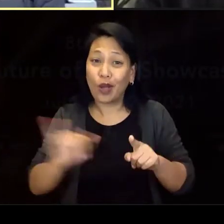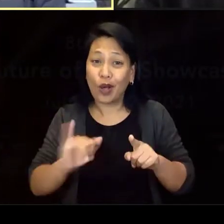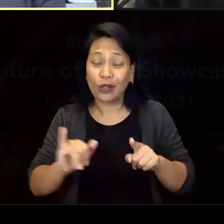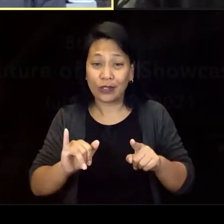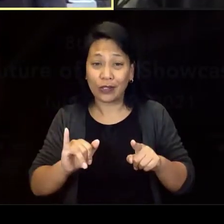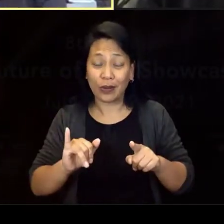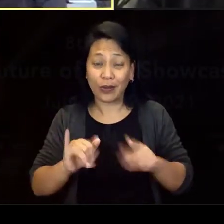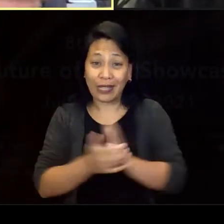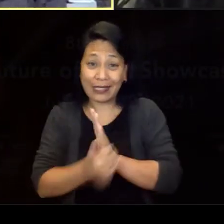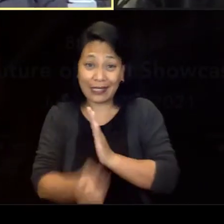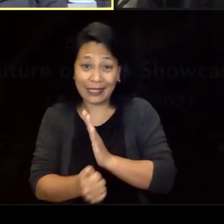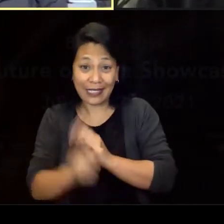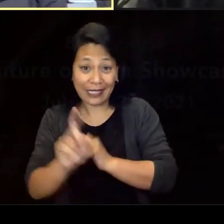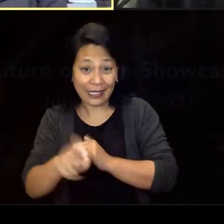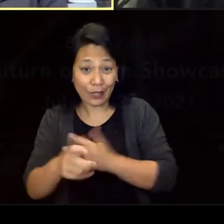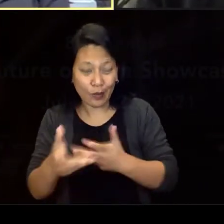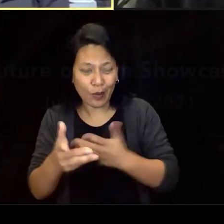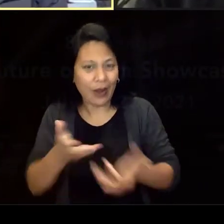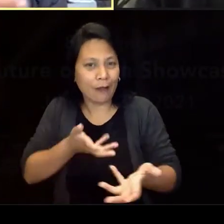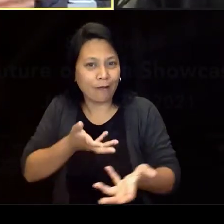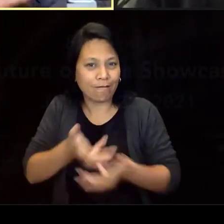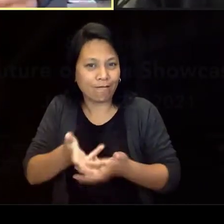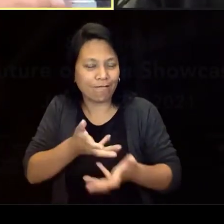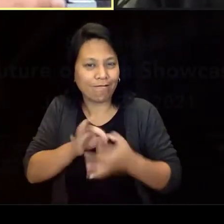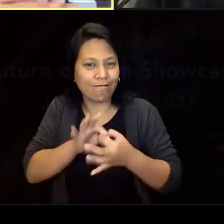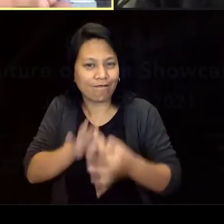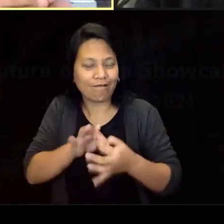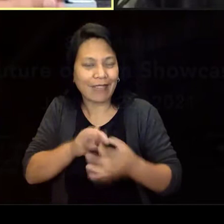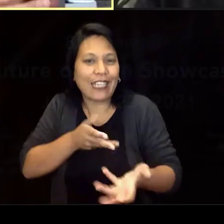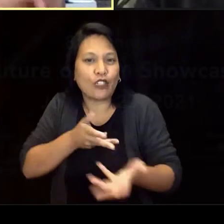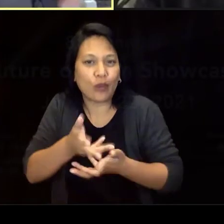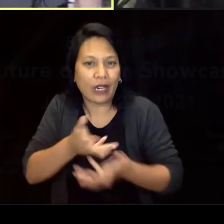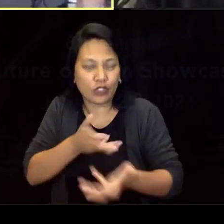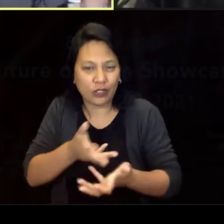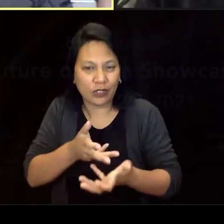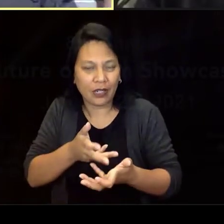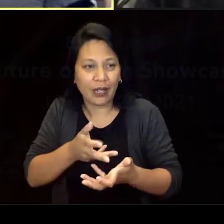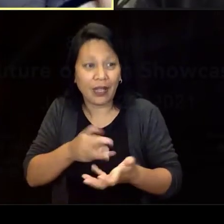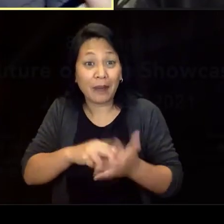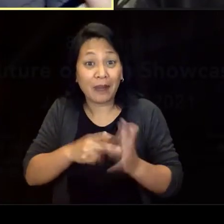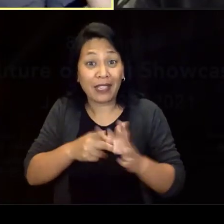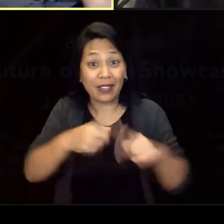thing to be able to just like, make sure people feel comfortable with you doing their makeup or doing their hair.